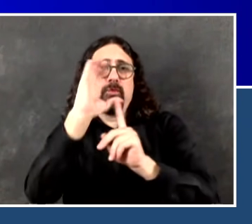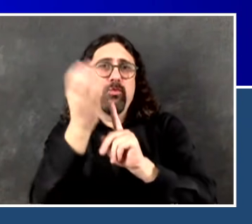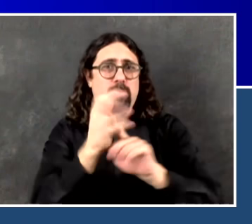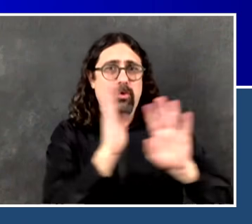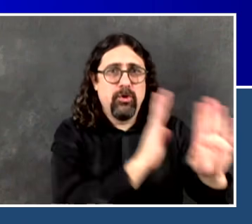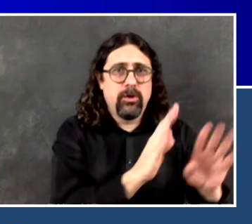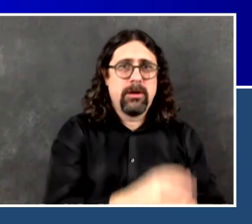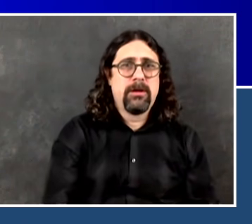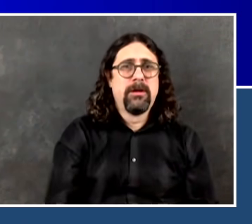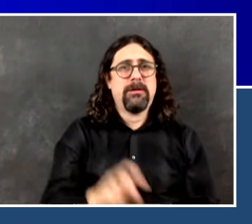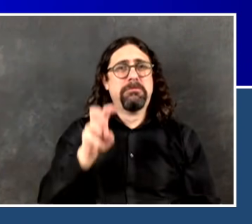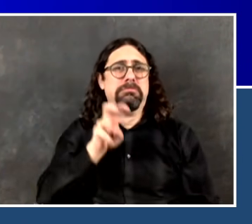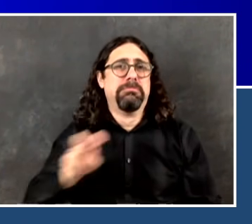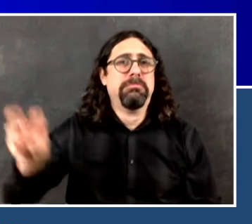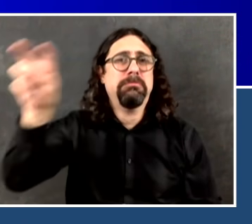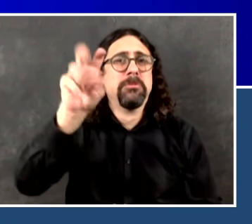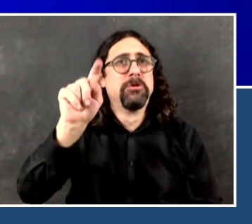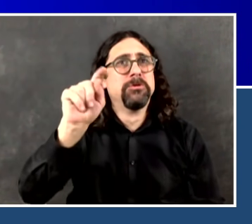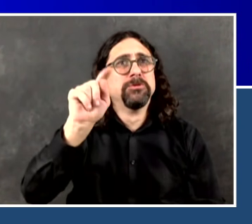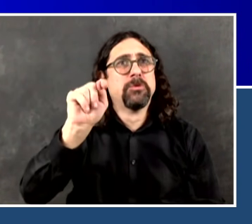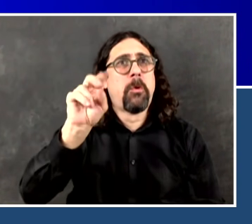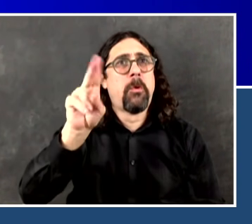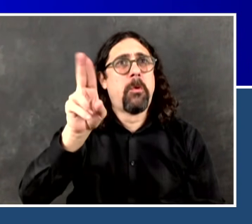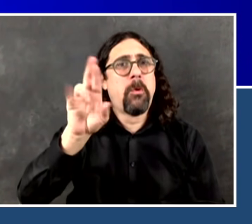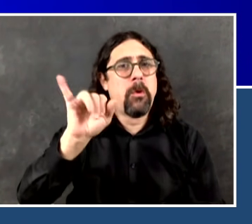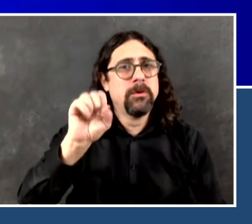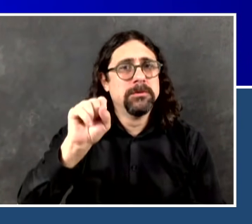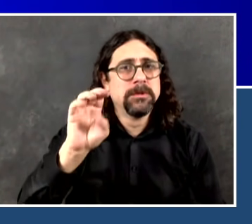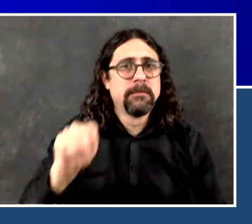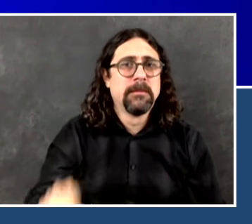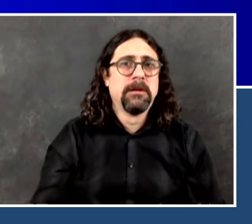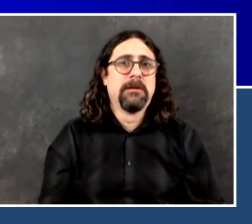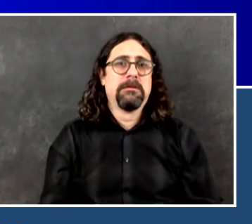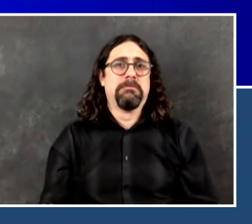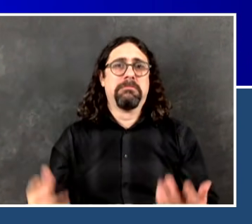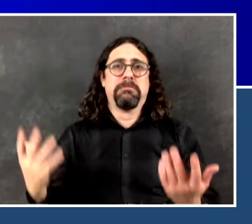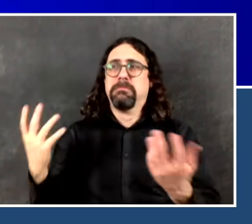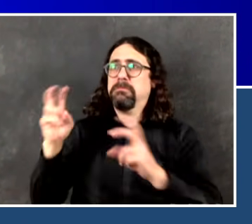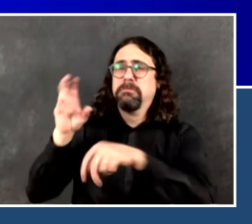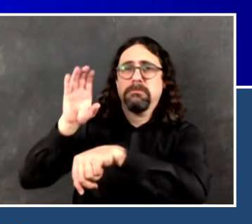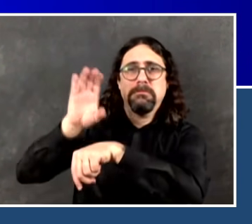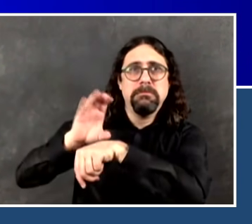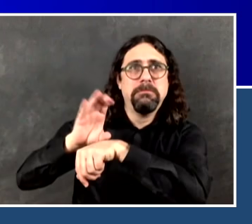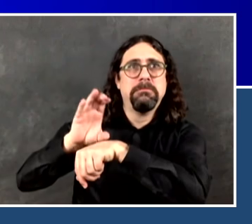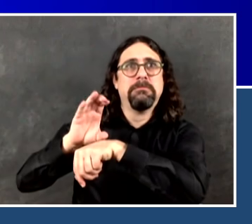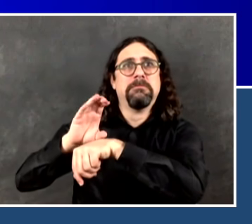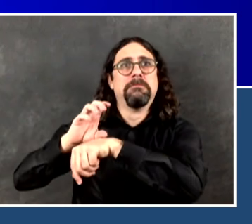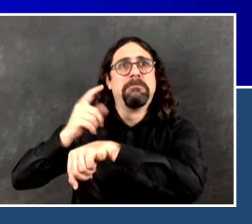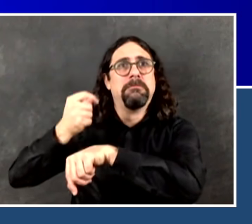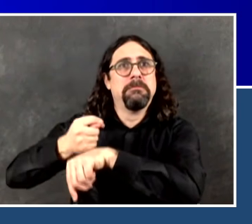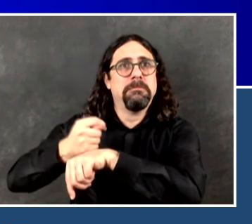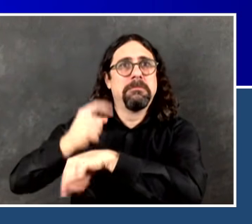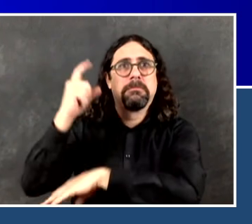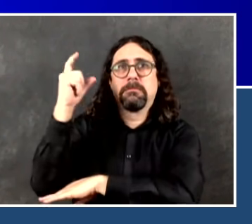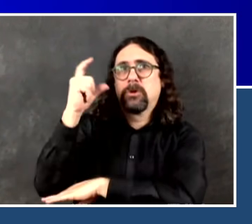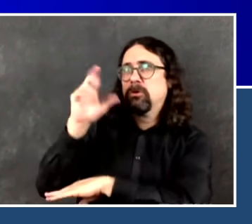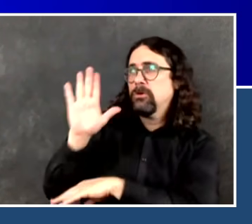STRONG. WE WANT TO FIGURE OUT THE RIGHT WAY TO GET IT STARTED. SO THESE COUNCILS ARE GOING TO GET TOGETHER IMMEDIATELY TO